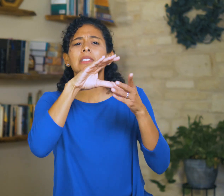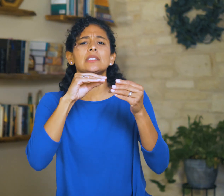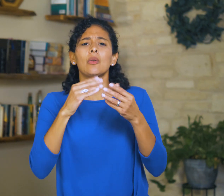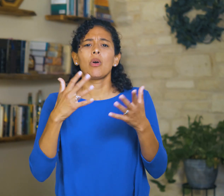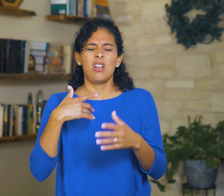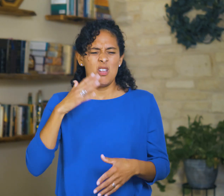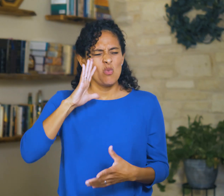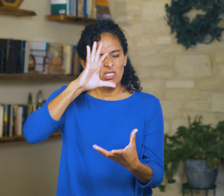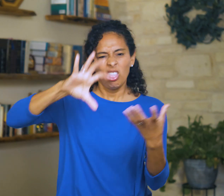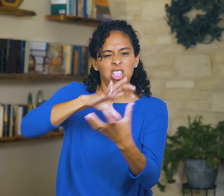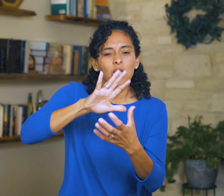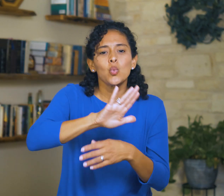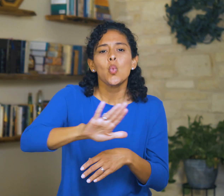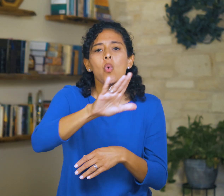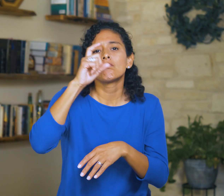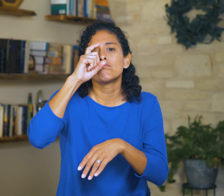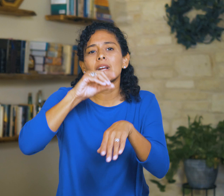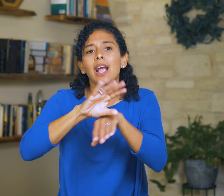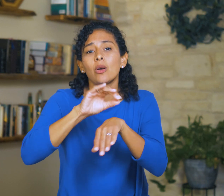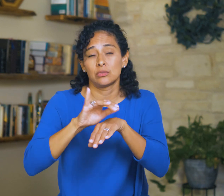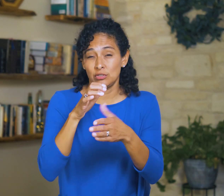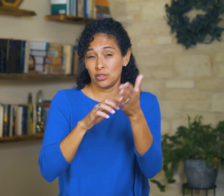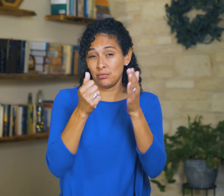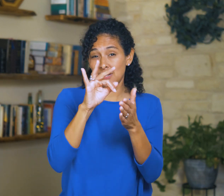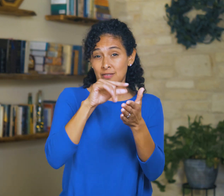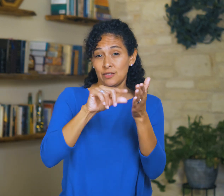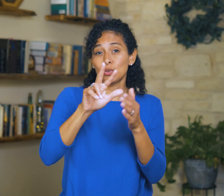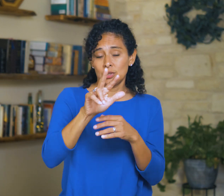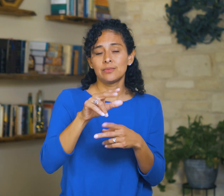He says, “I will confound their counsel” (19:3)